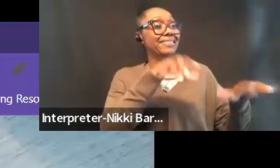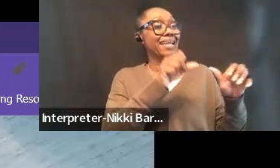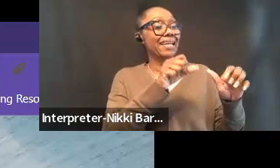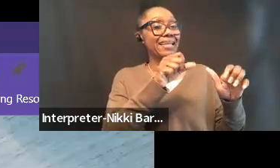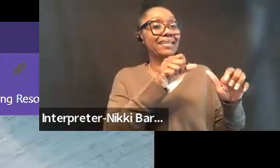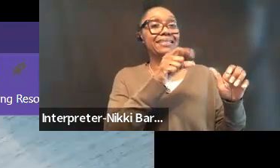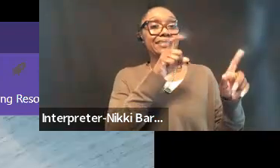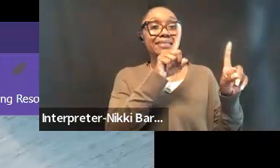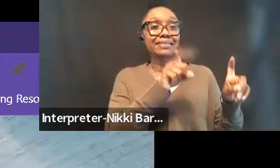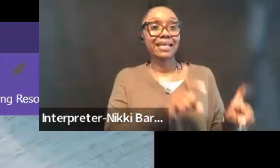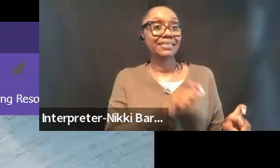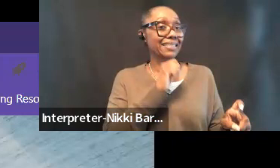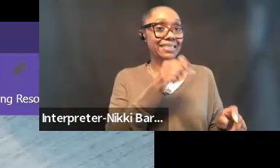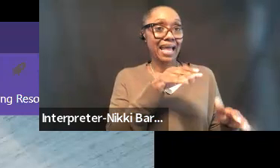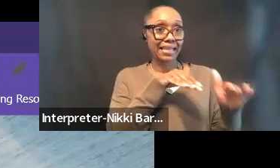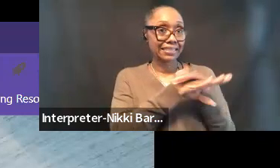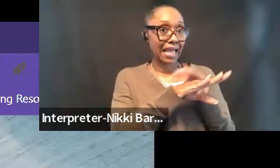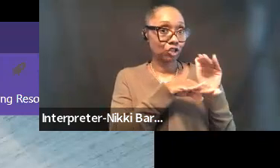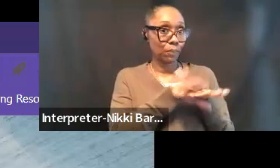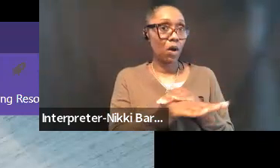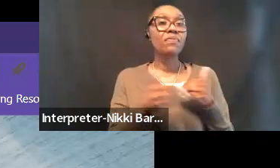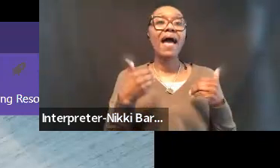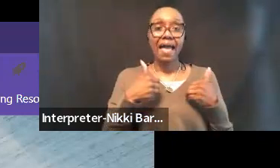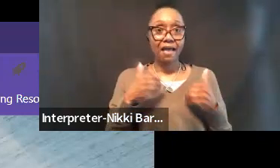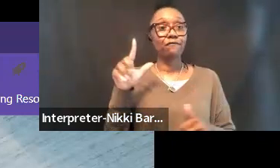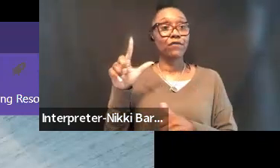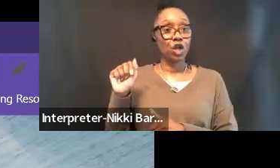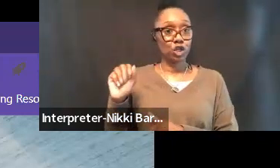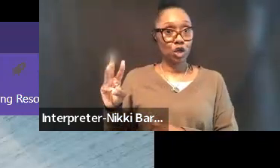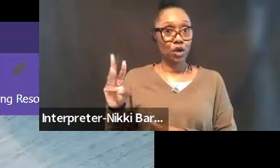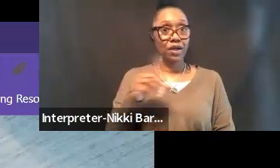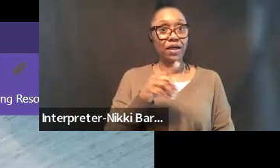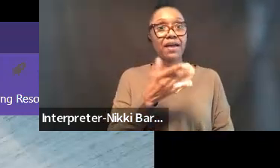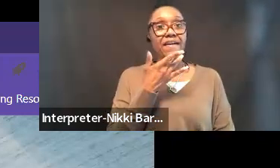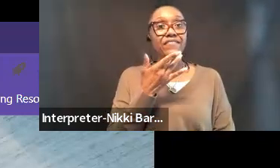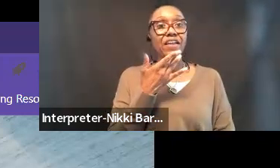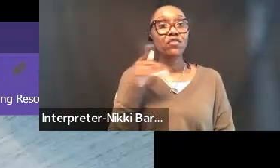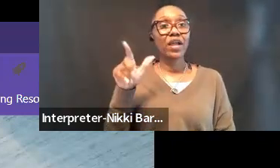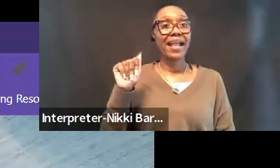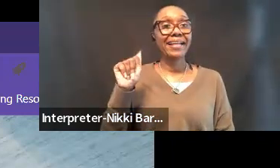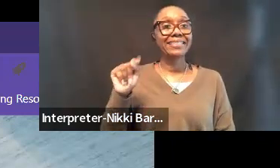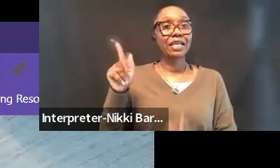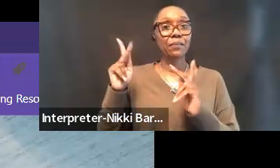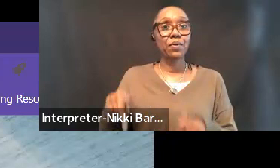Alright, so. This is one of our favorites, 80 people out there. His name is Christopher Buget.